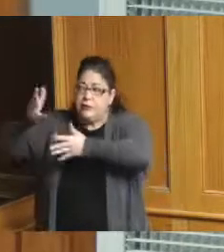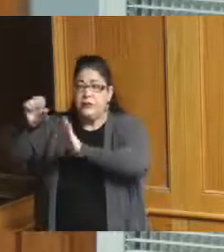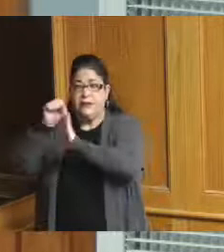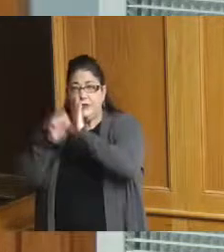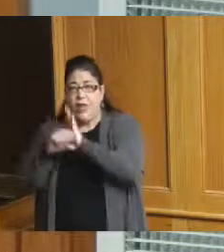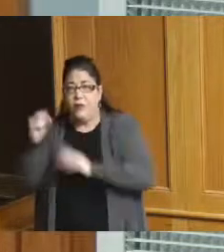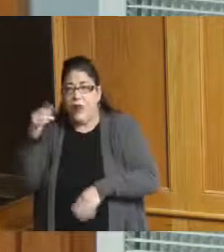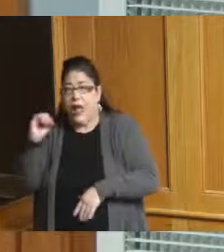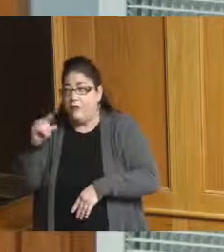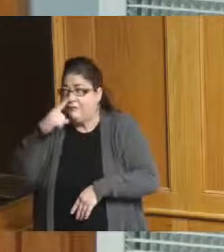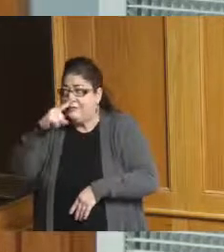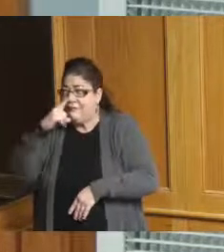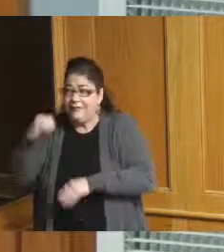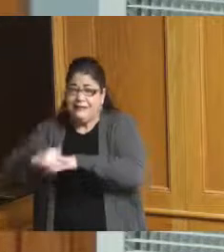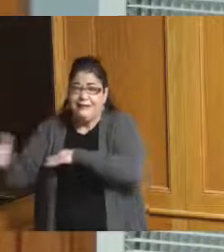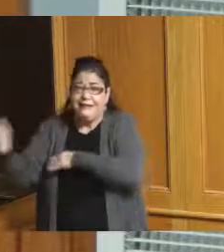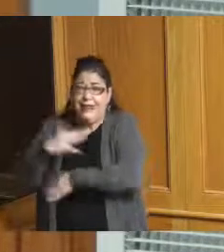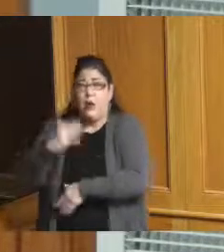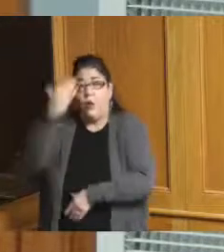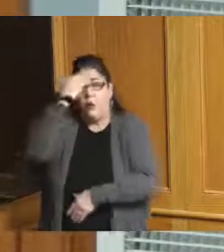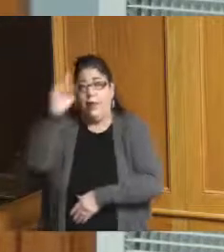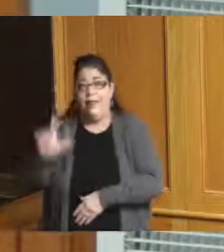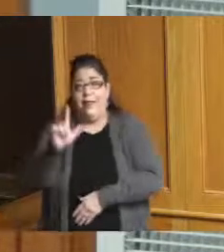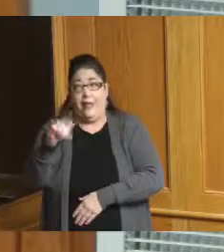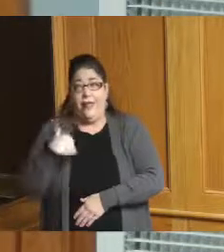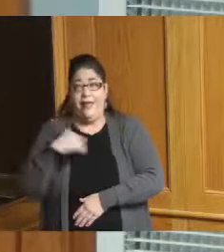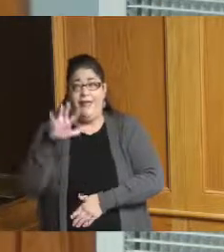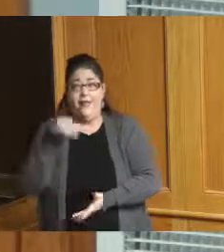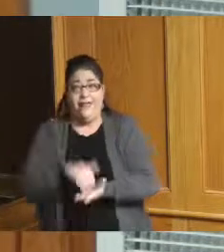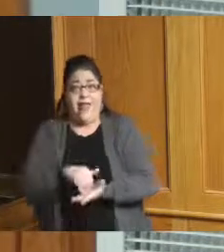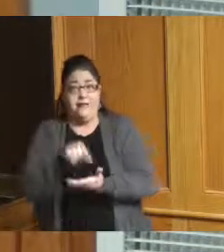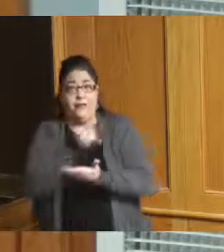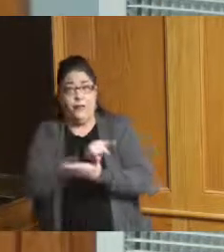additional test kits I know the library had five thousand kits this week that they disseminated